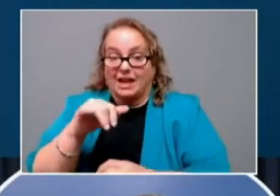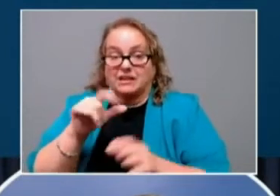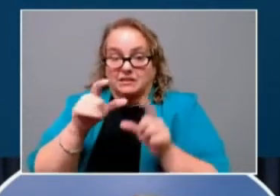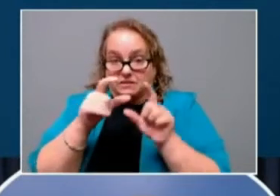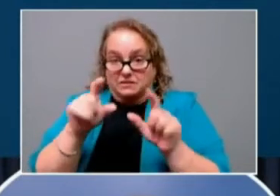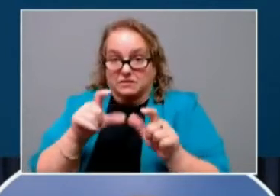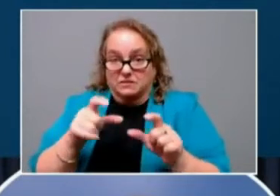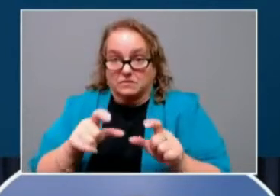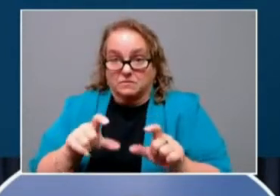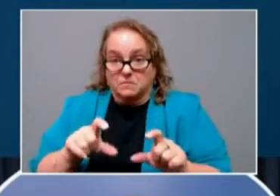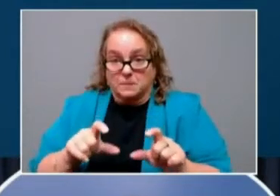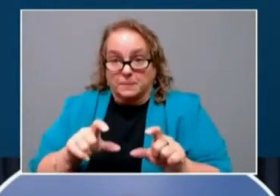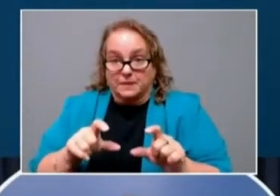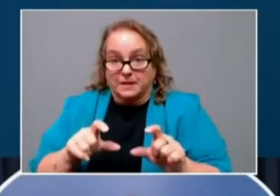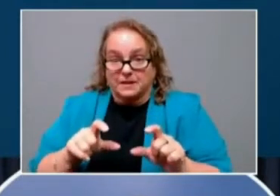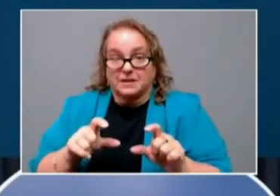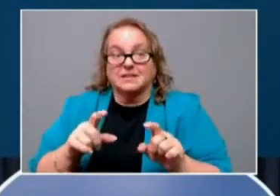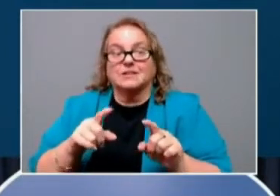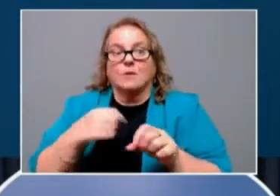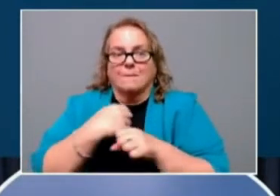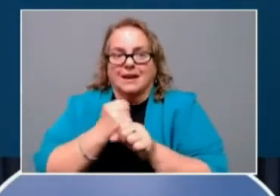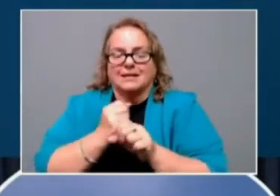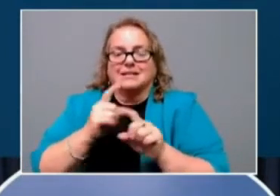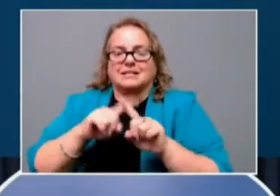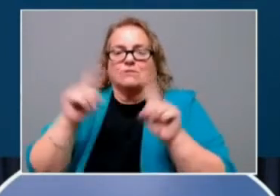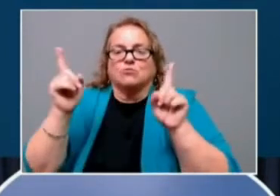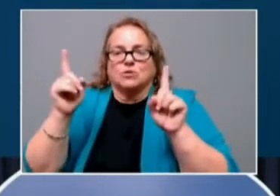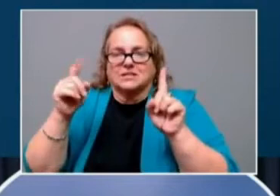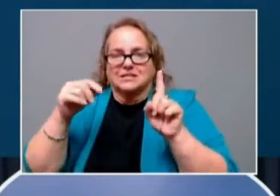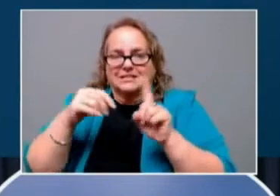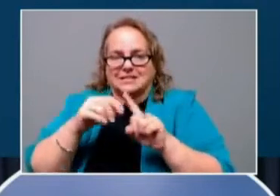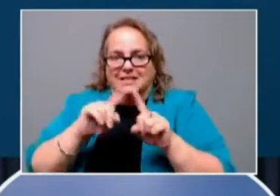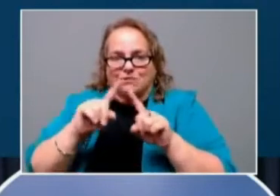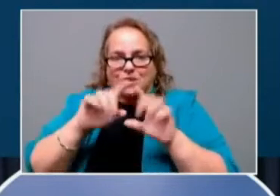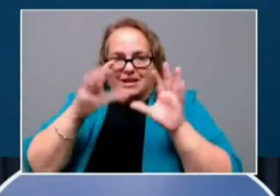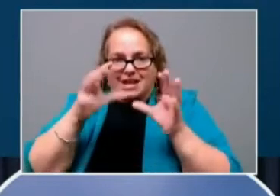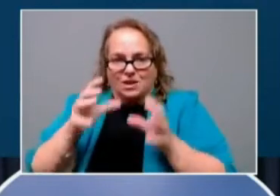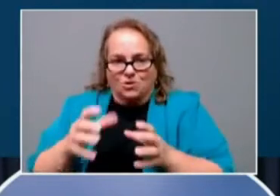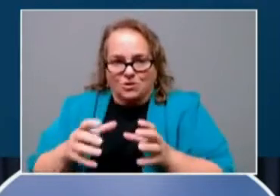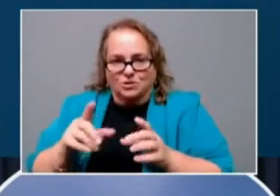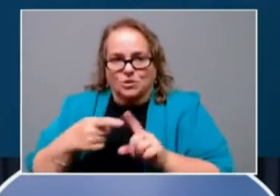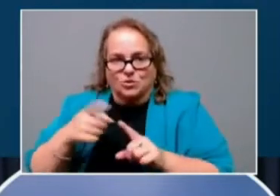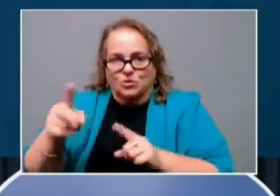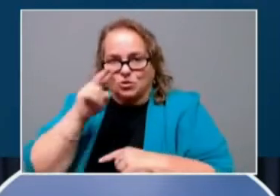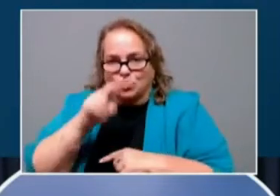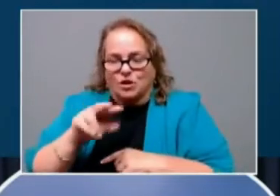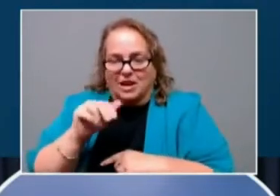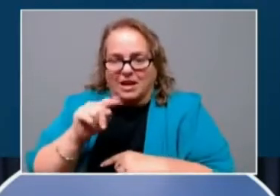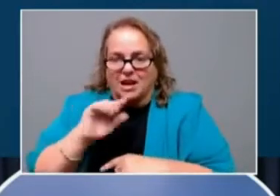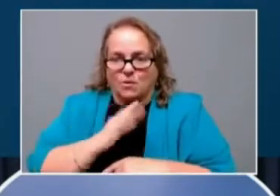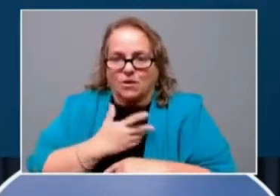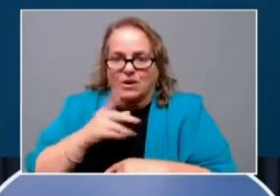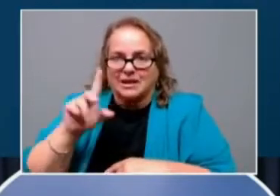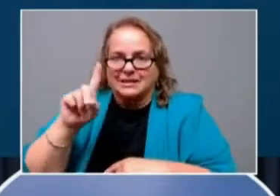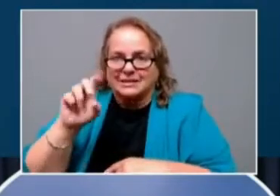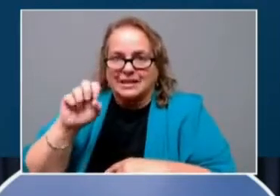several uh major differences here. When we look at our demographic data and I